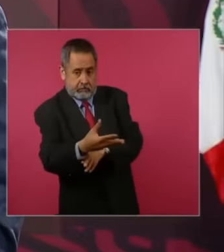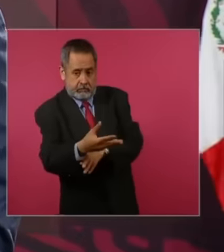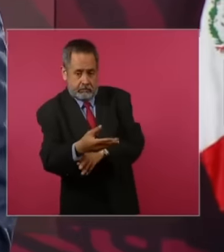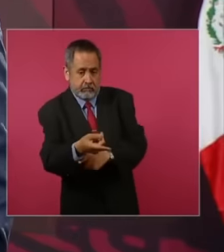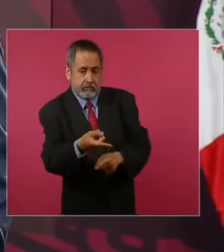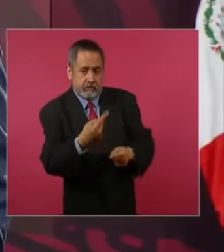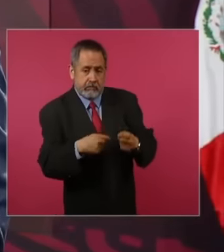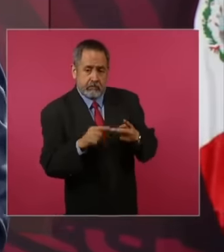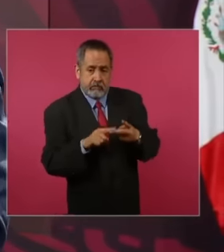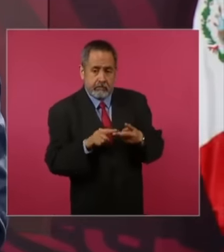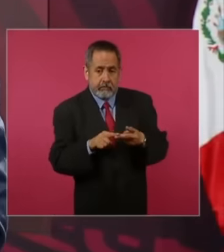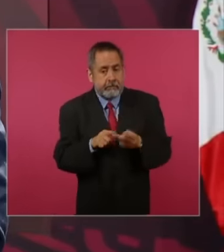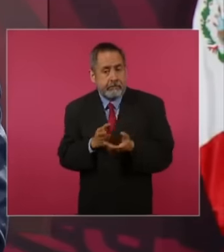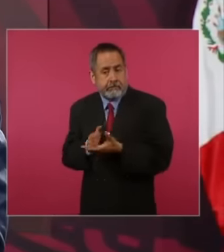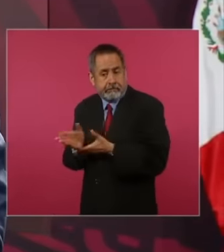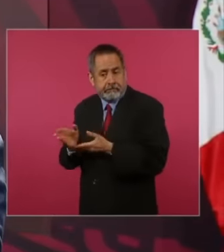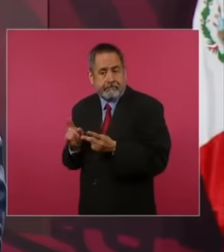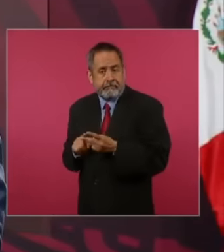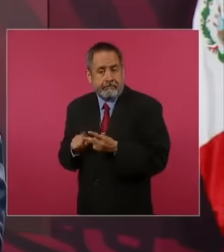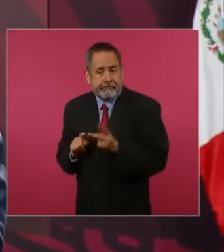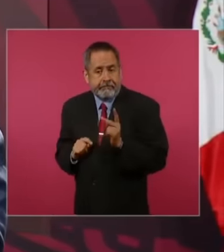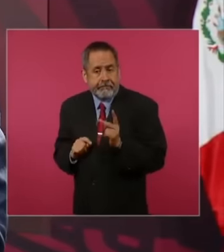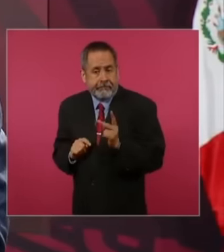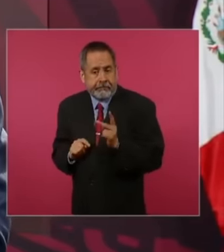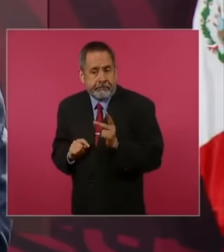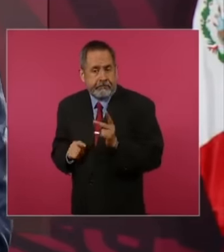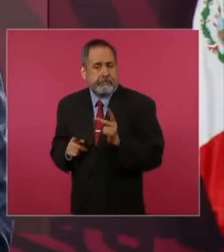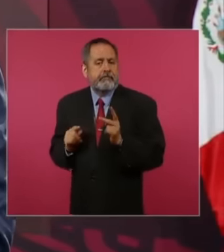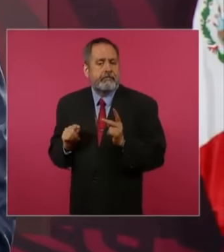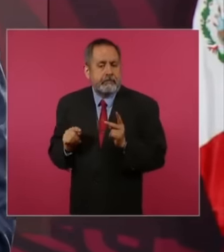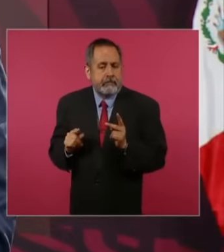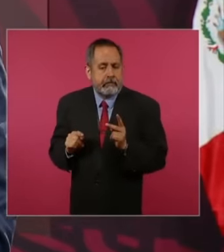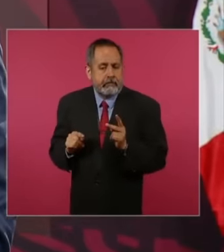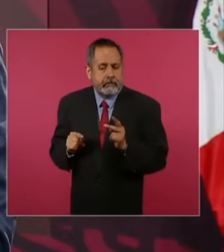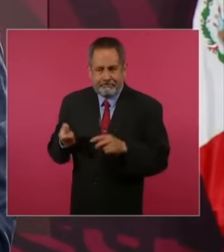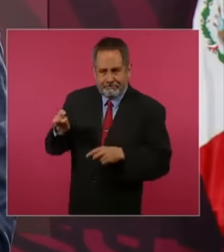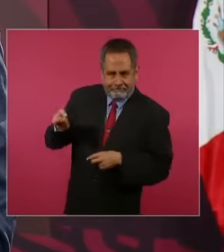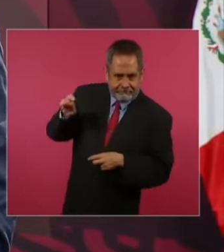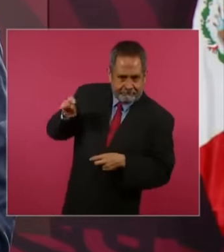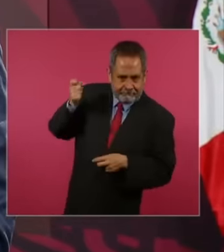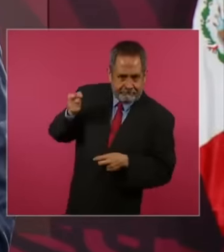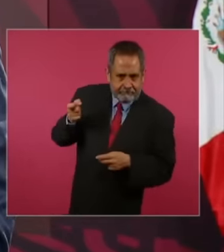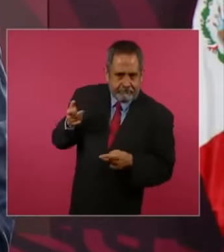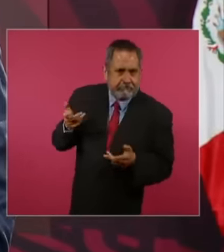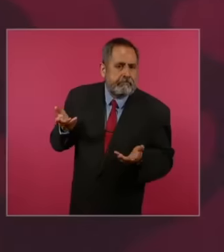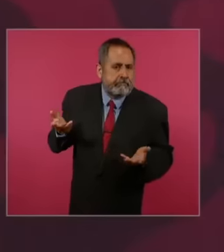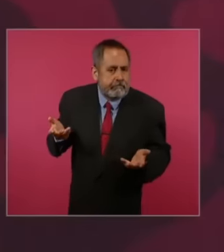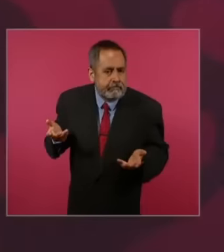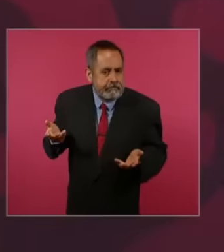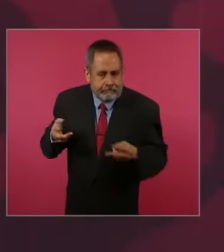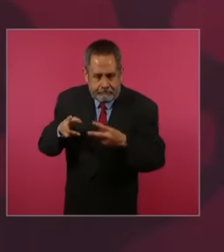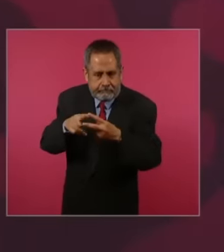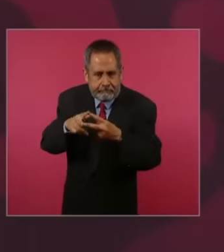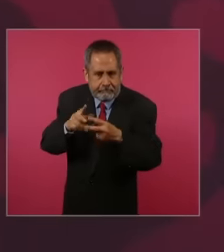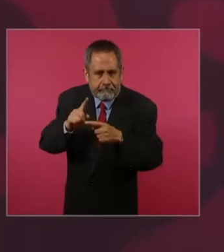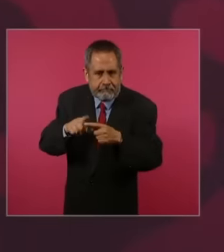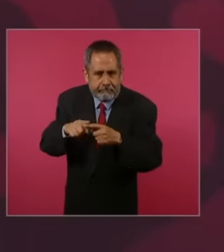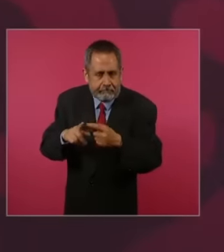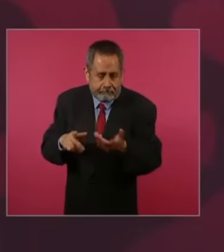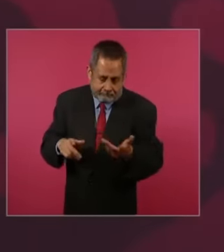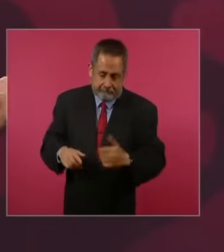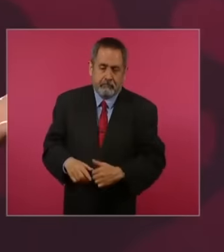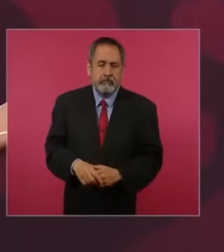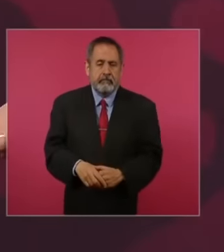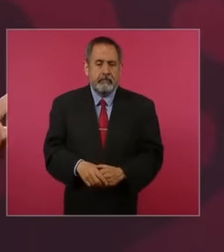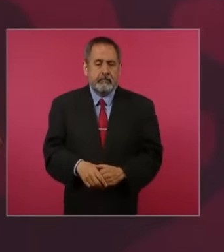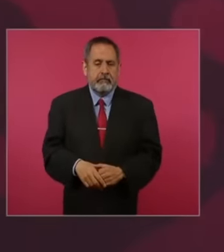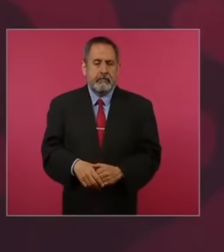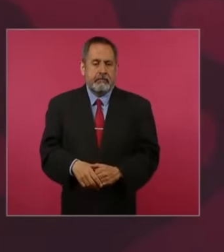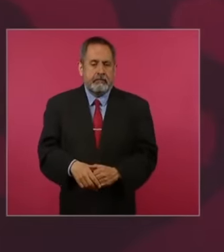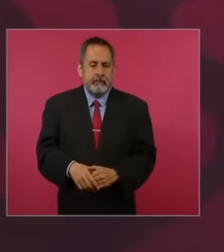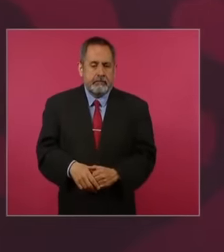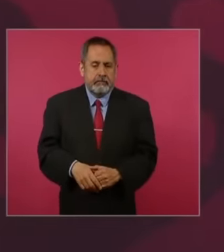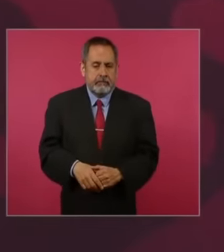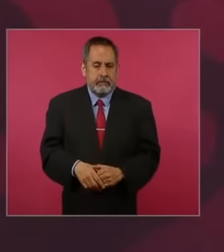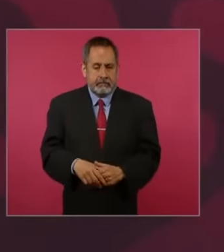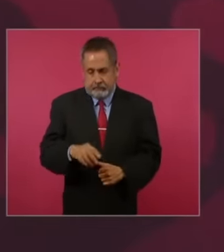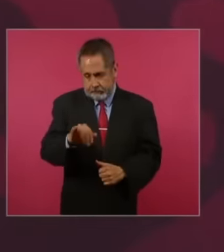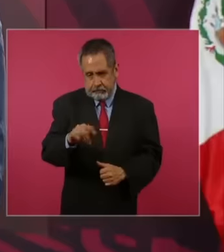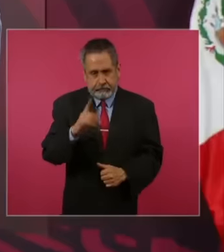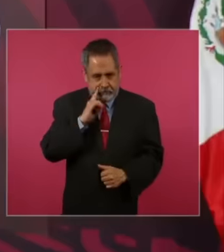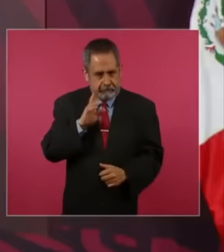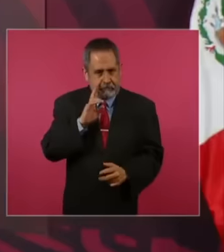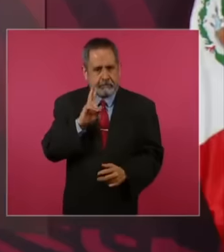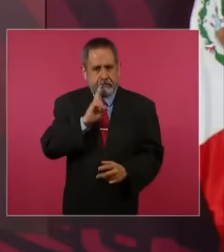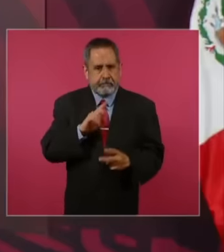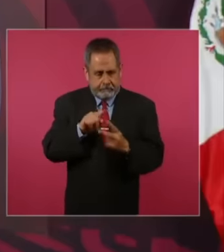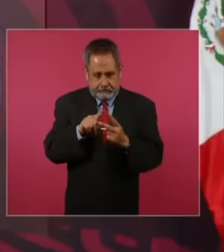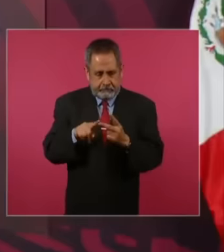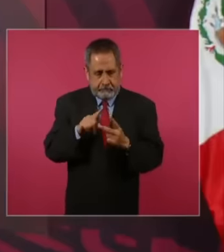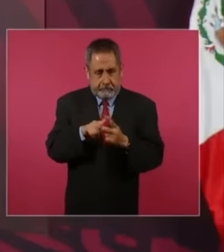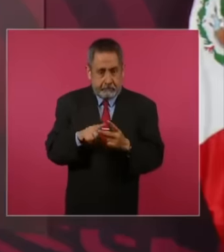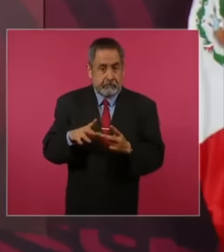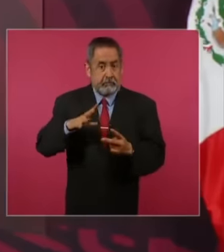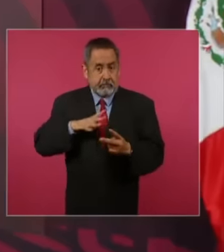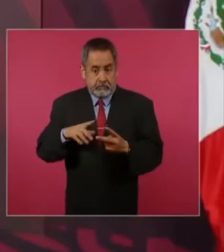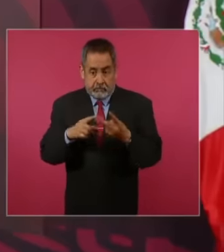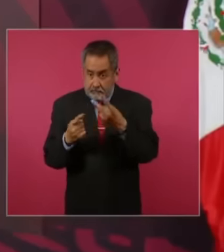yes these hitmen enter yes see if there is any relationship or not